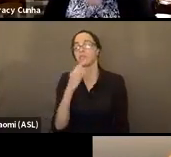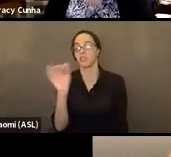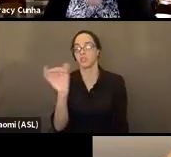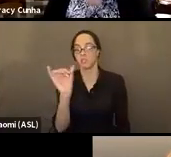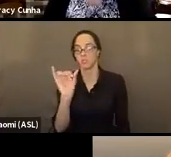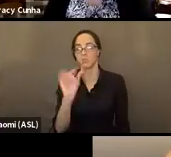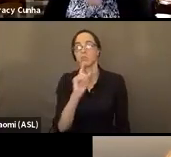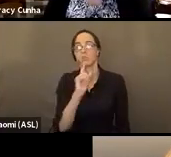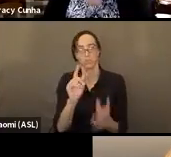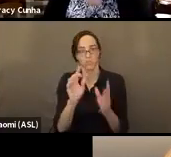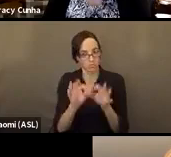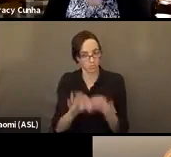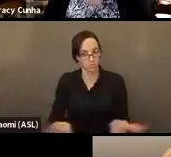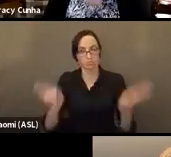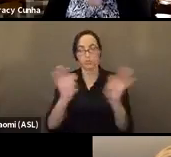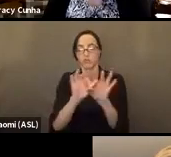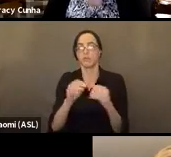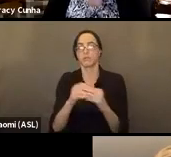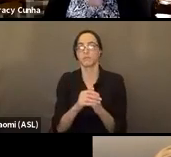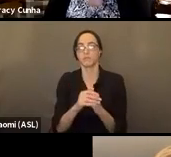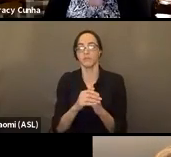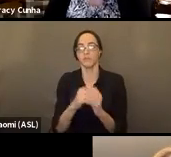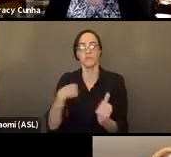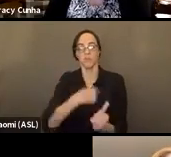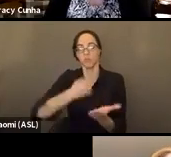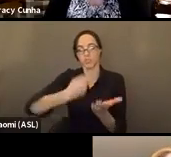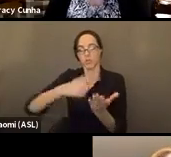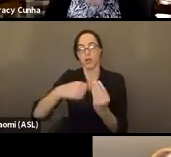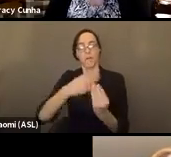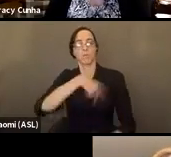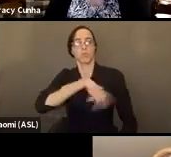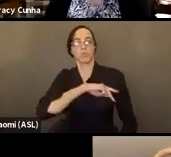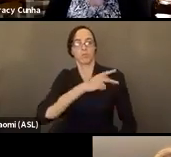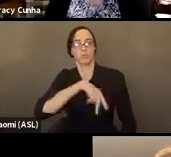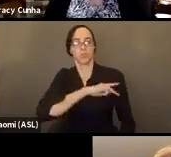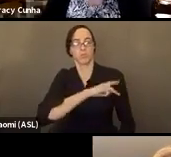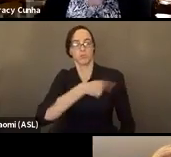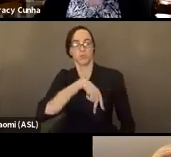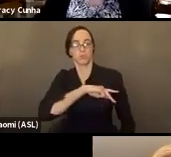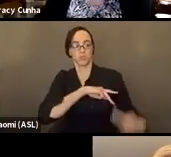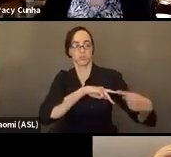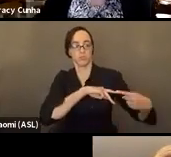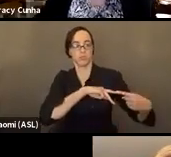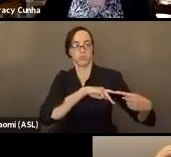talking about personal preparedness well personal preparedness also includes kind of neighborhood